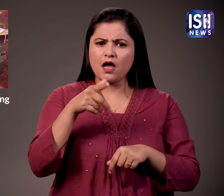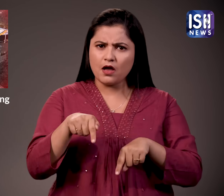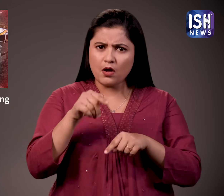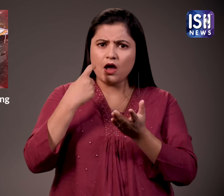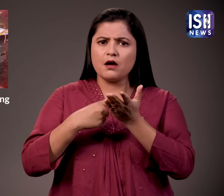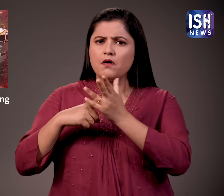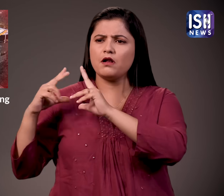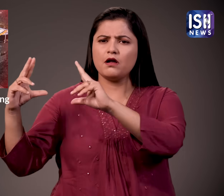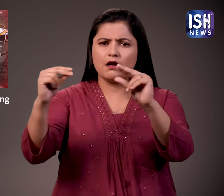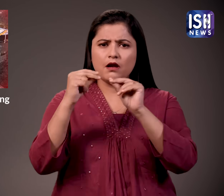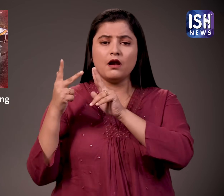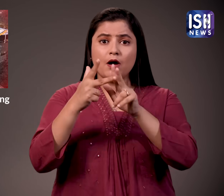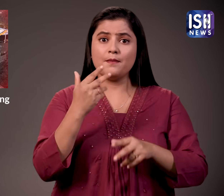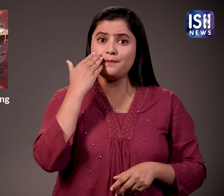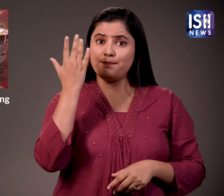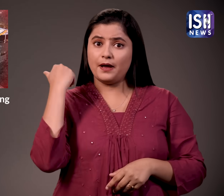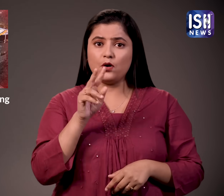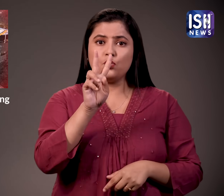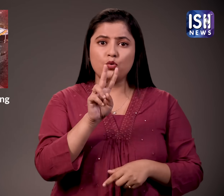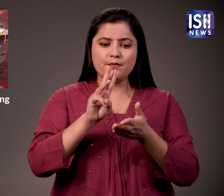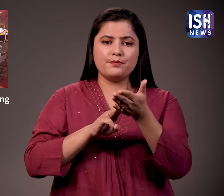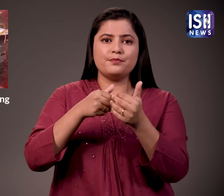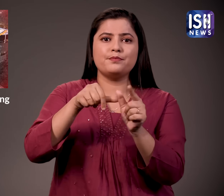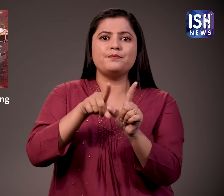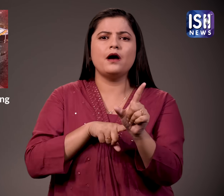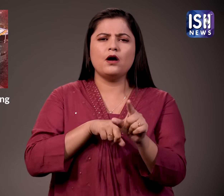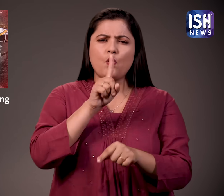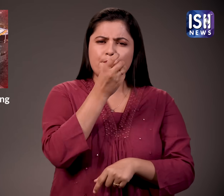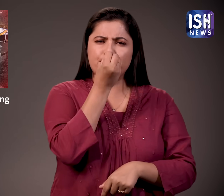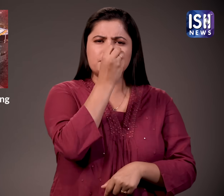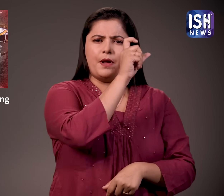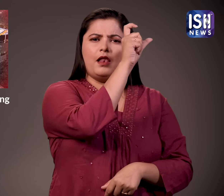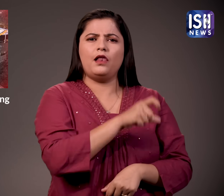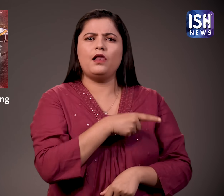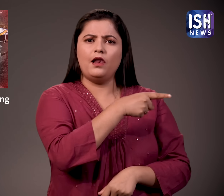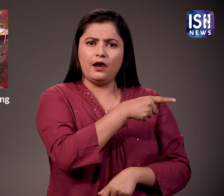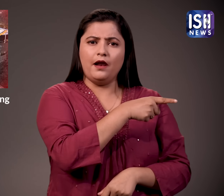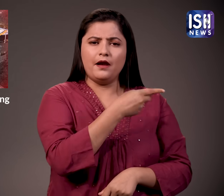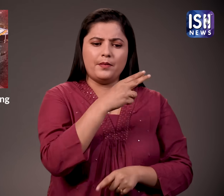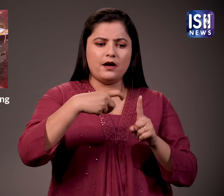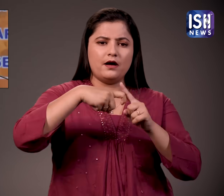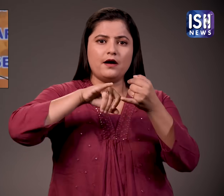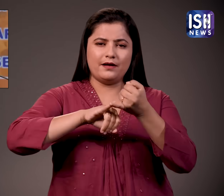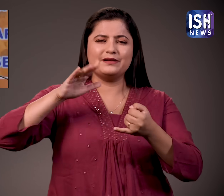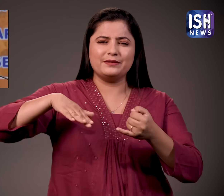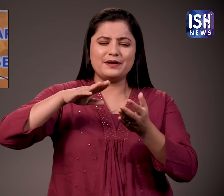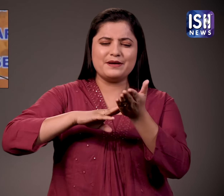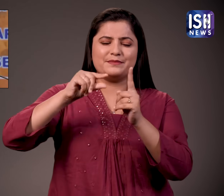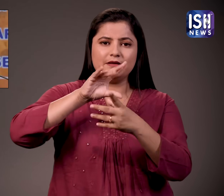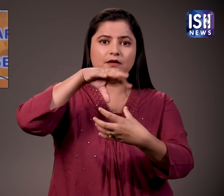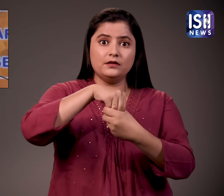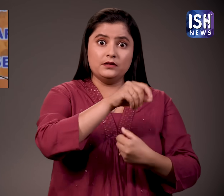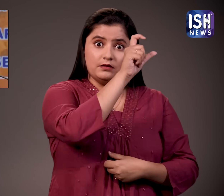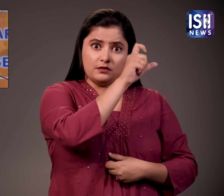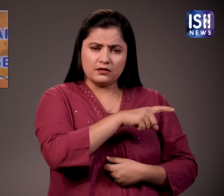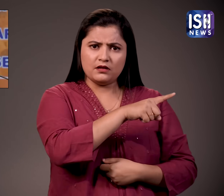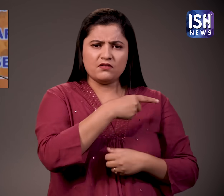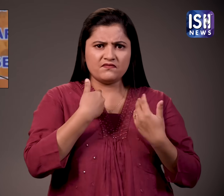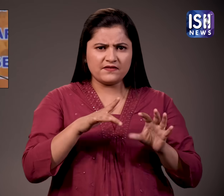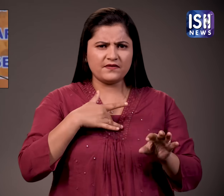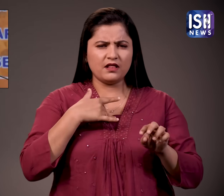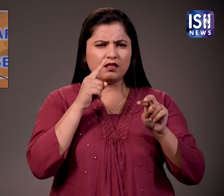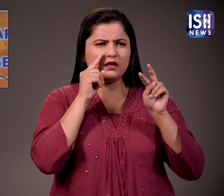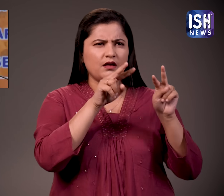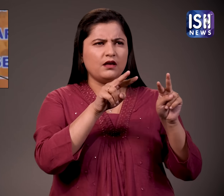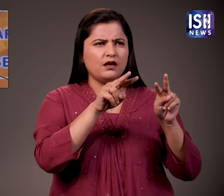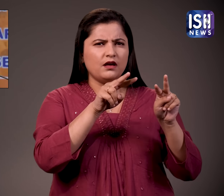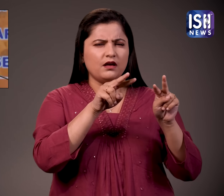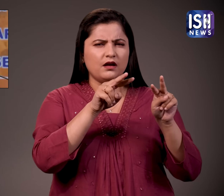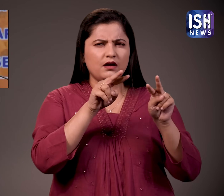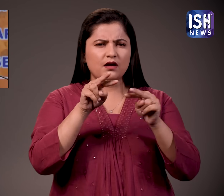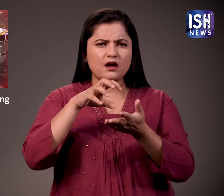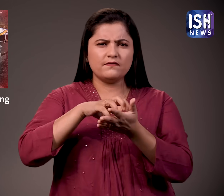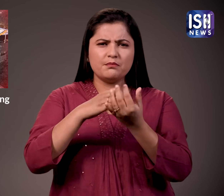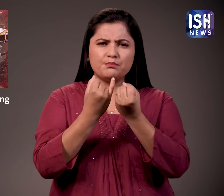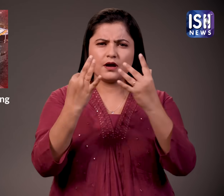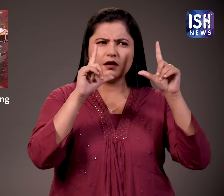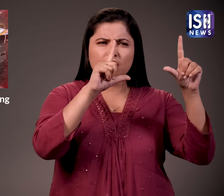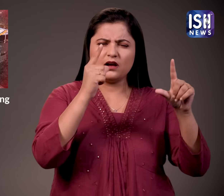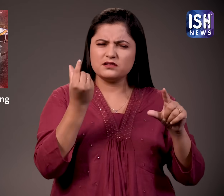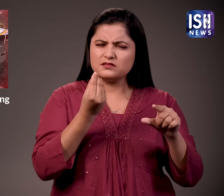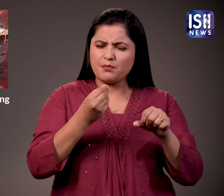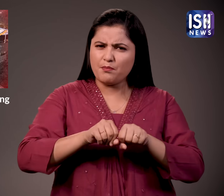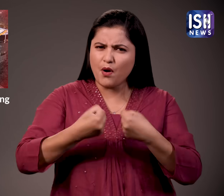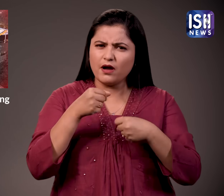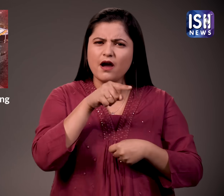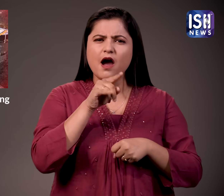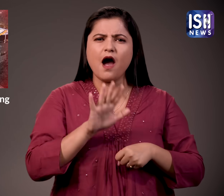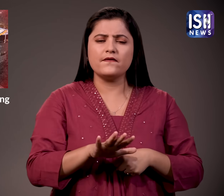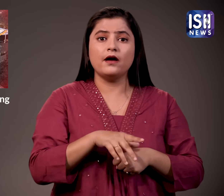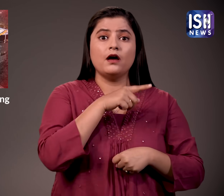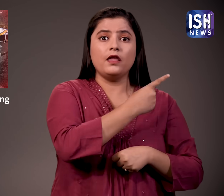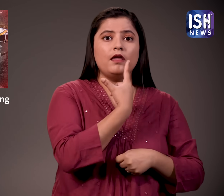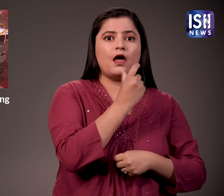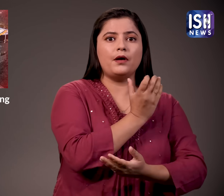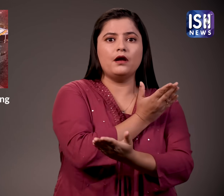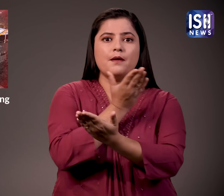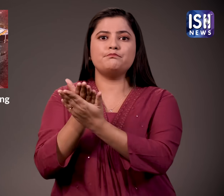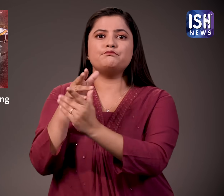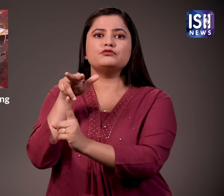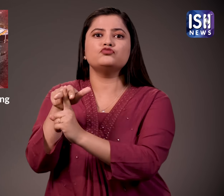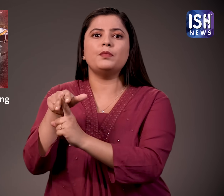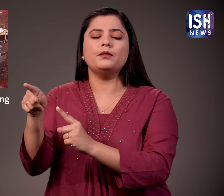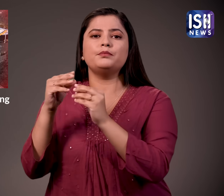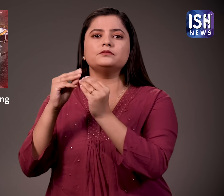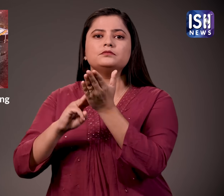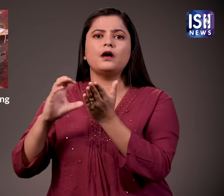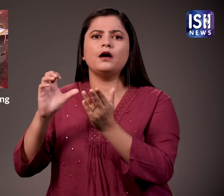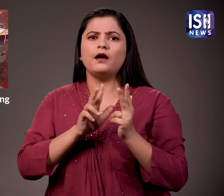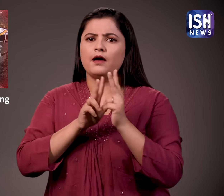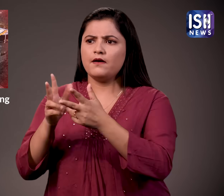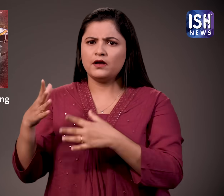It is reported that former BJP MP Kirit Somaiya had noticed several illegal hoarding and had filed a complaint on 2nd May.